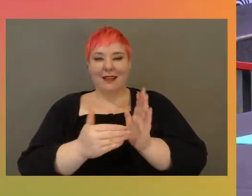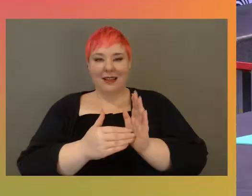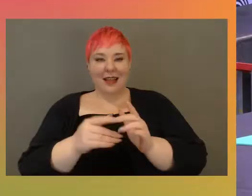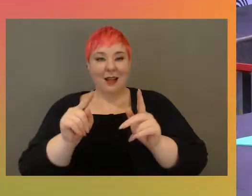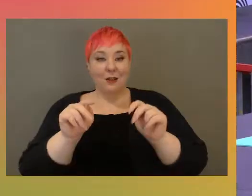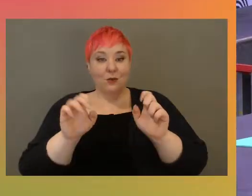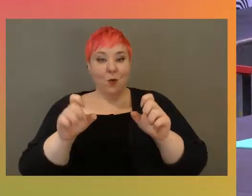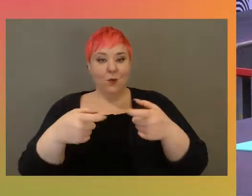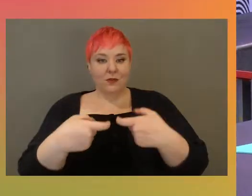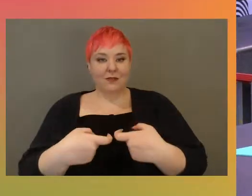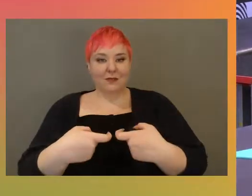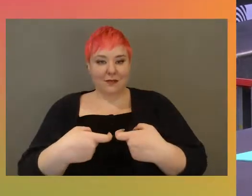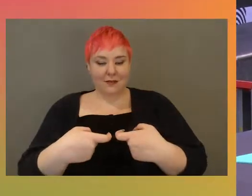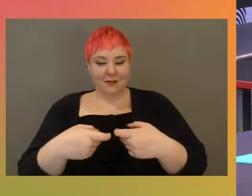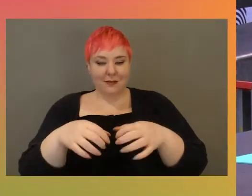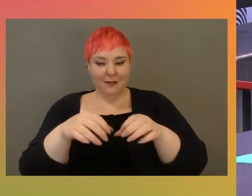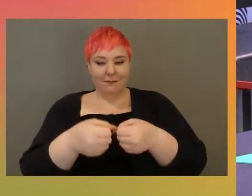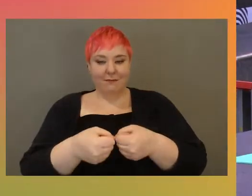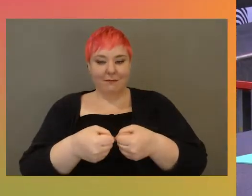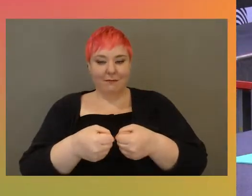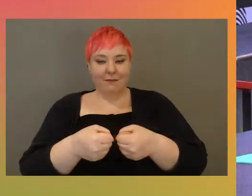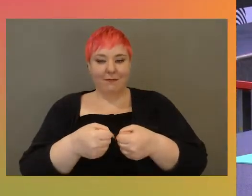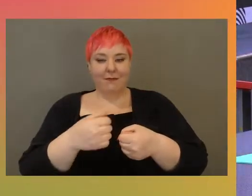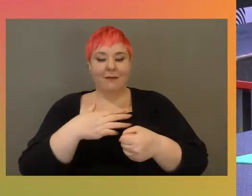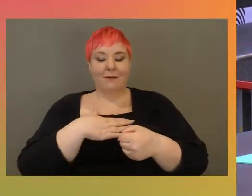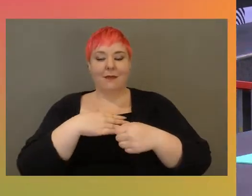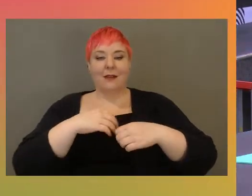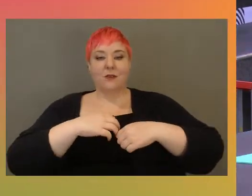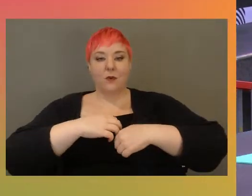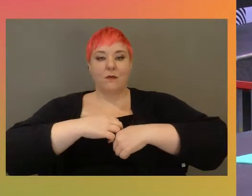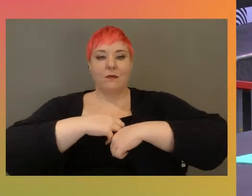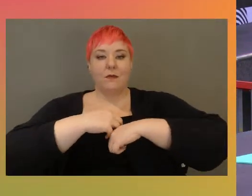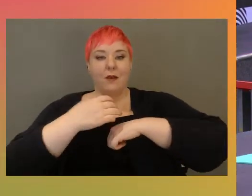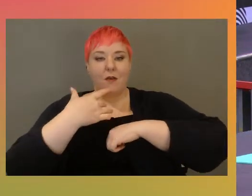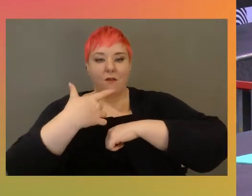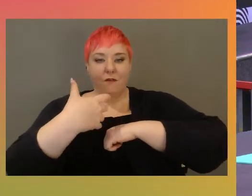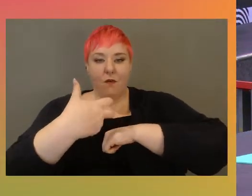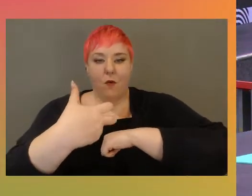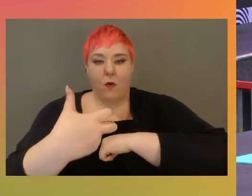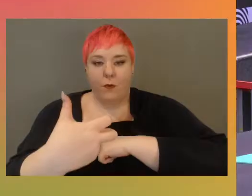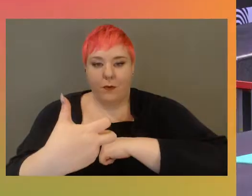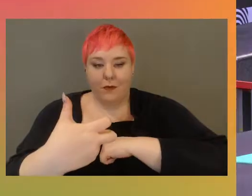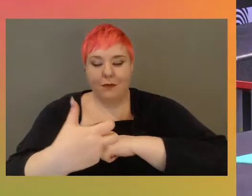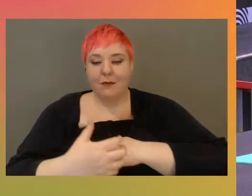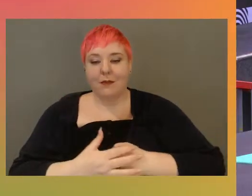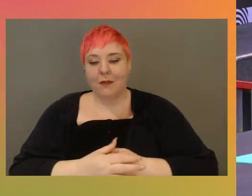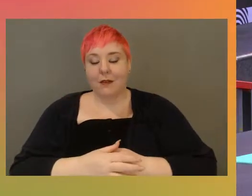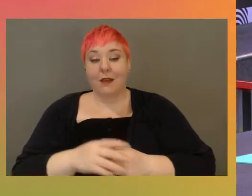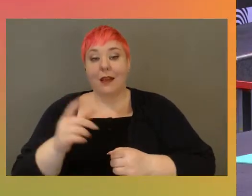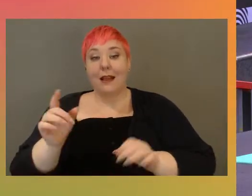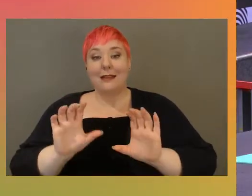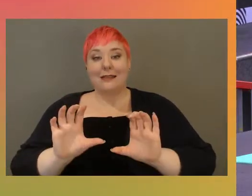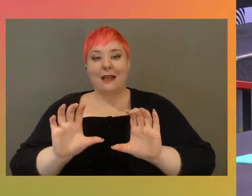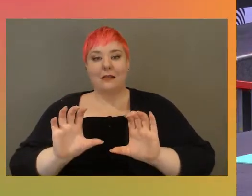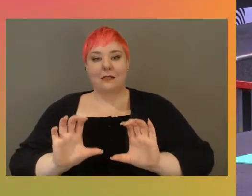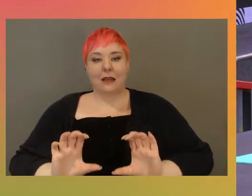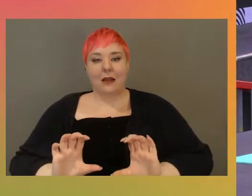DOWN, INHALE AND COME UP.